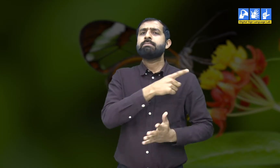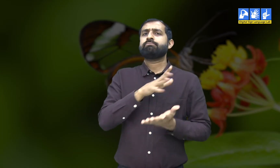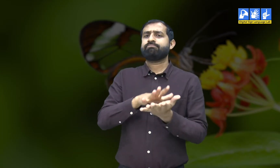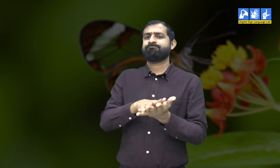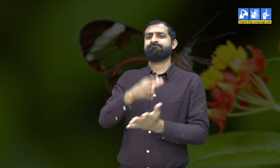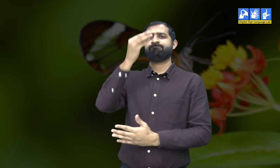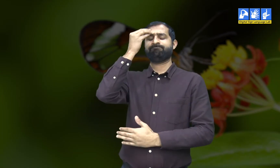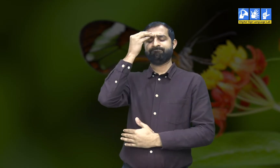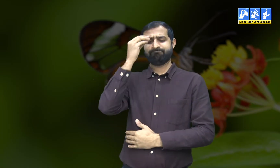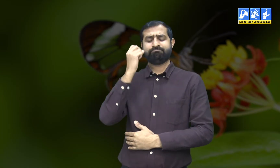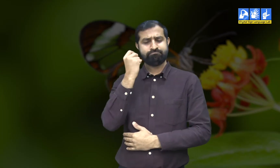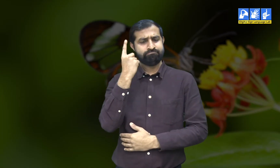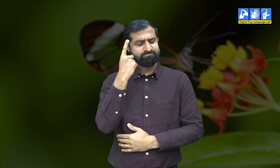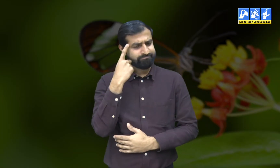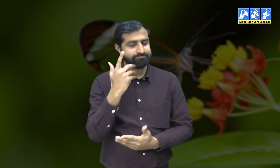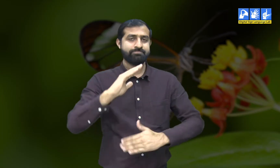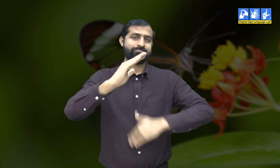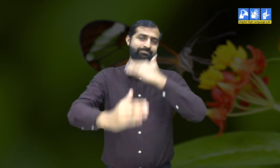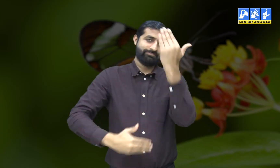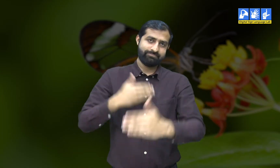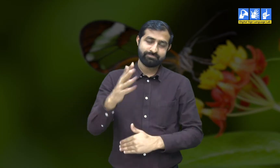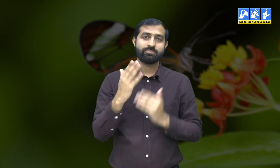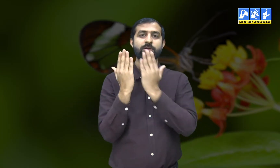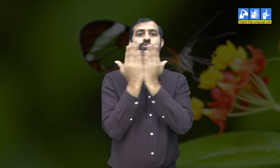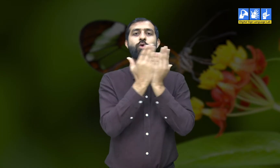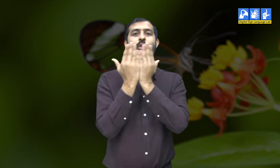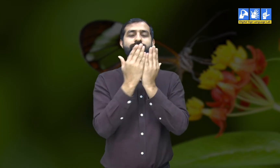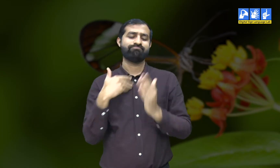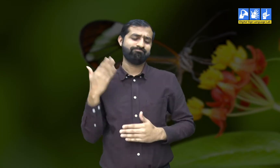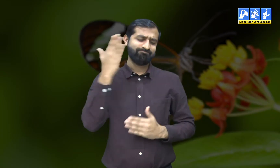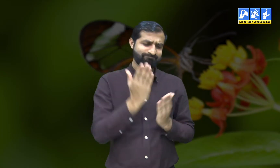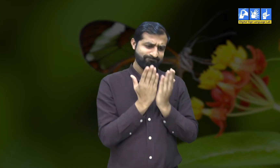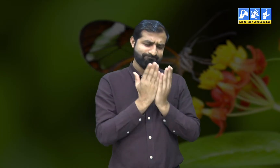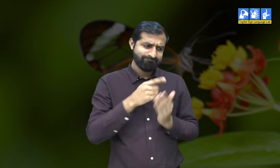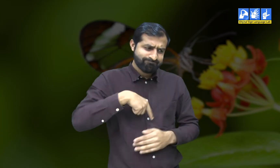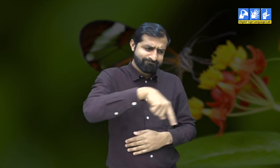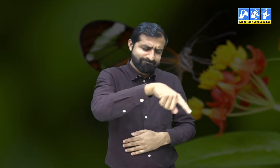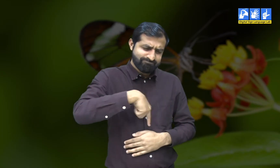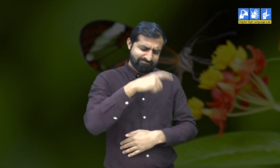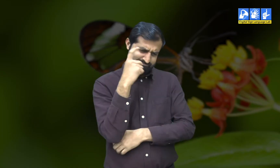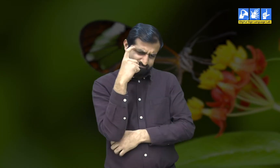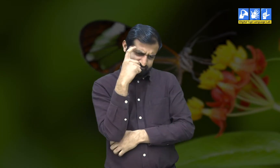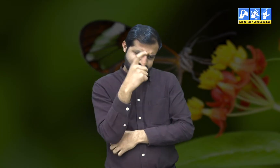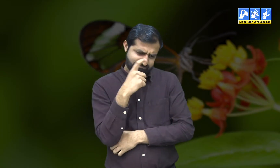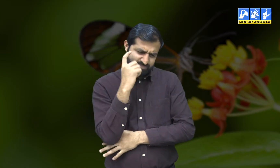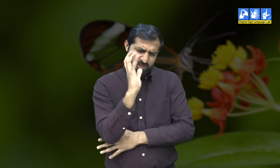Already the competitive spirit that drives Richard Ebright was appearing.